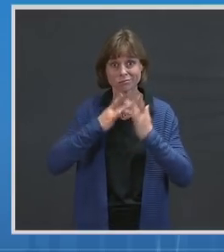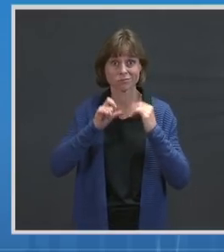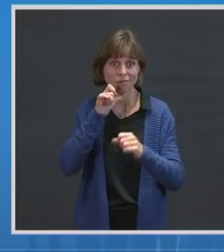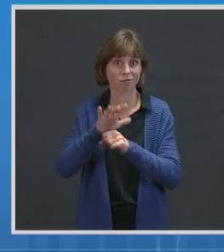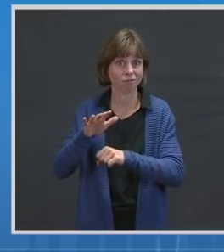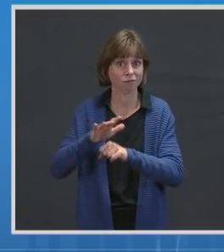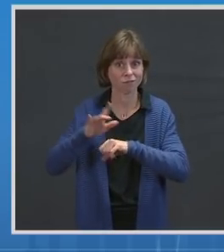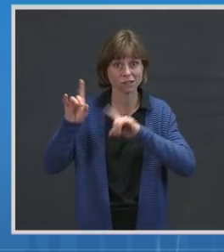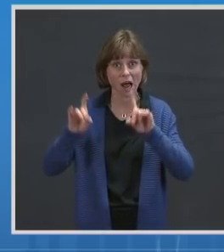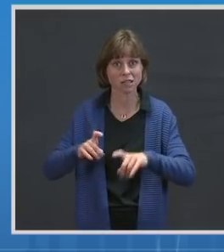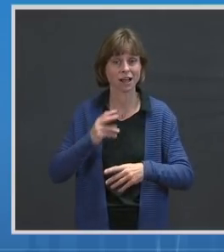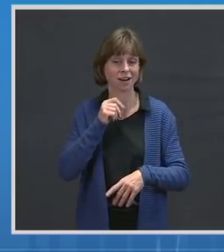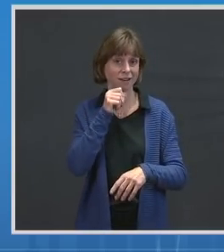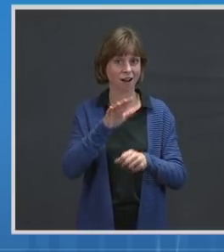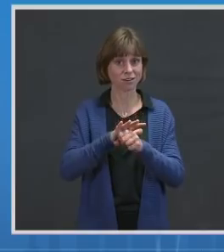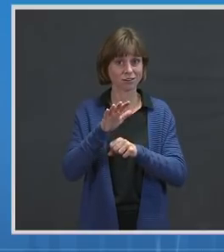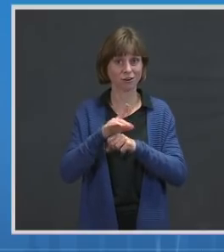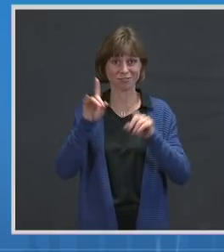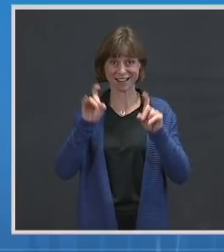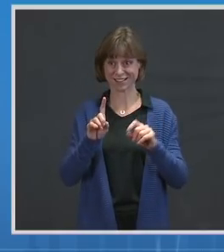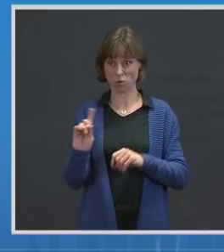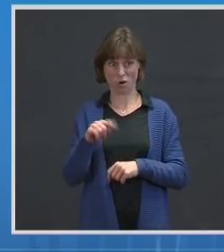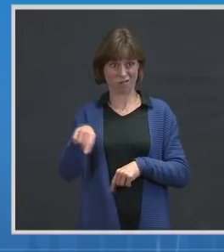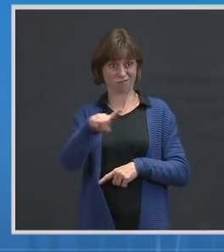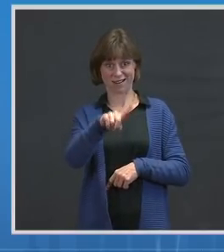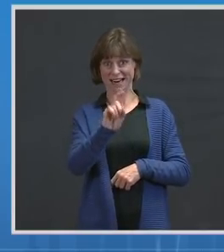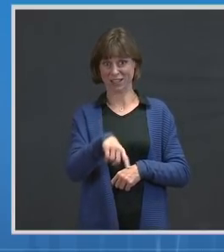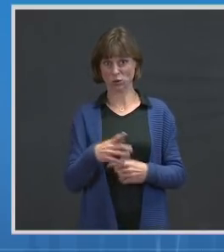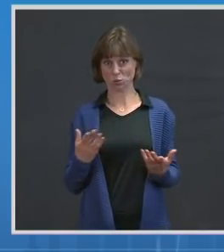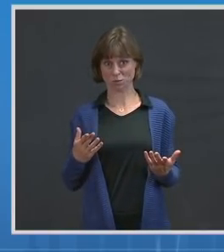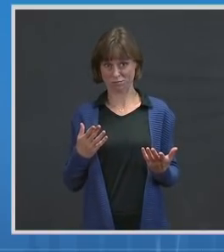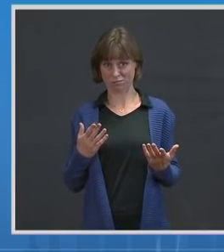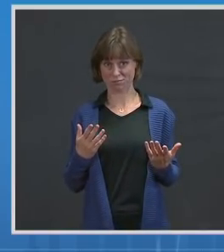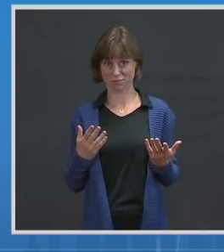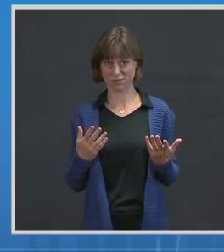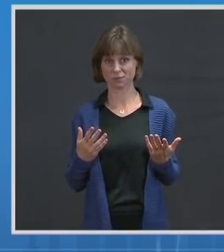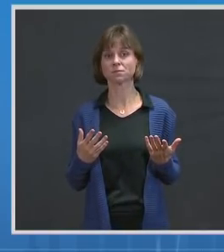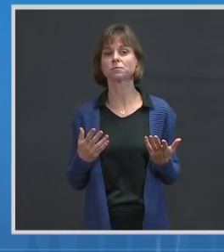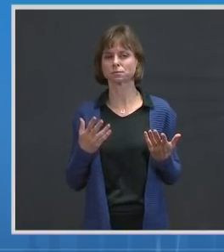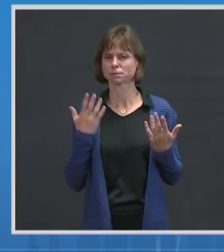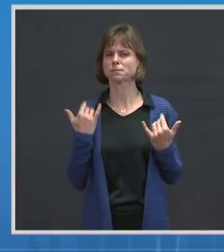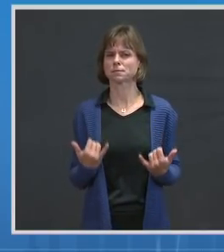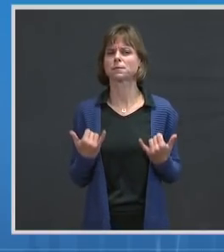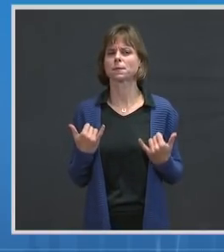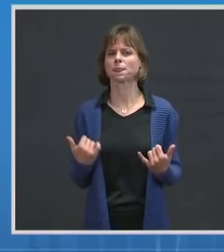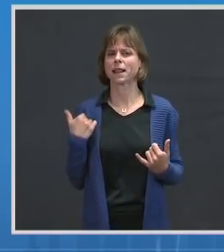in all the places it needs to be. Today, we're taking a critical step along that path. Thanks to Pre- --